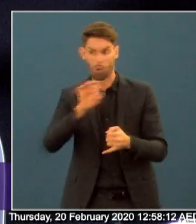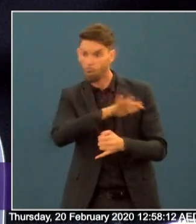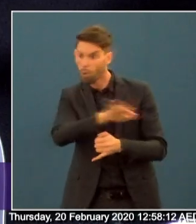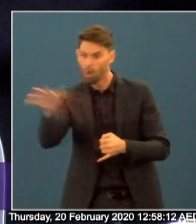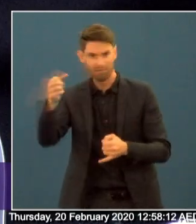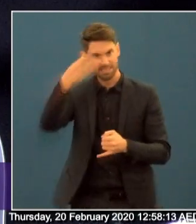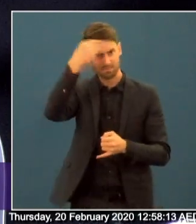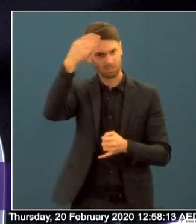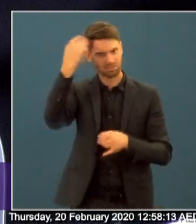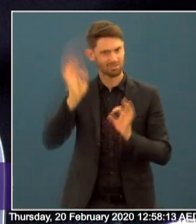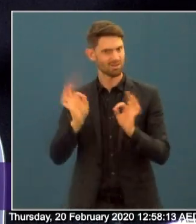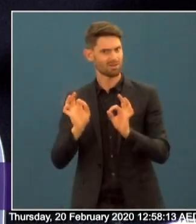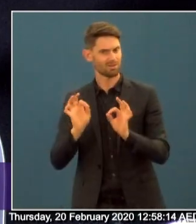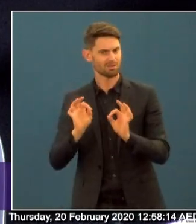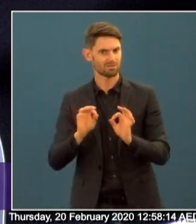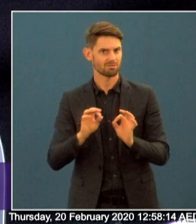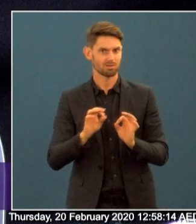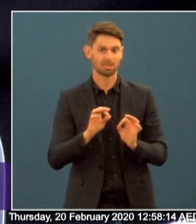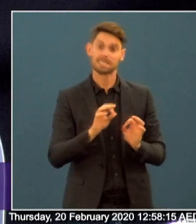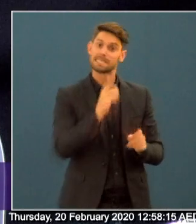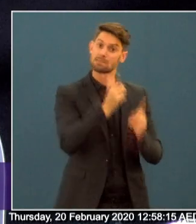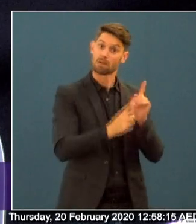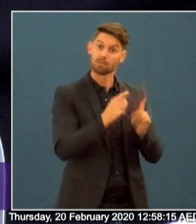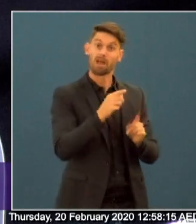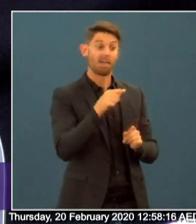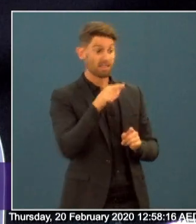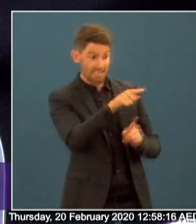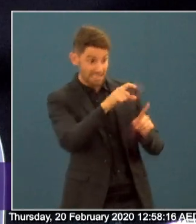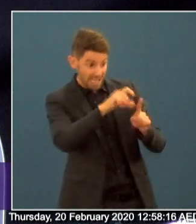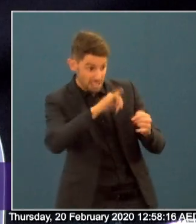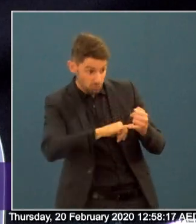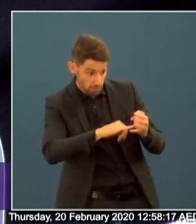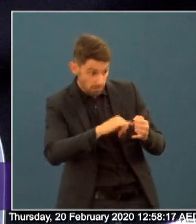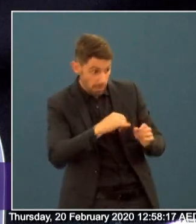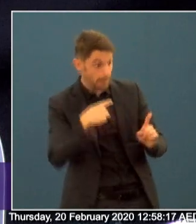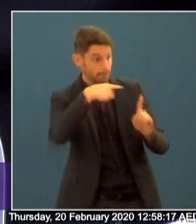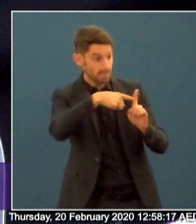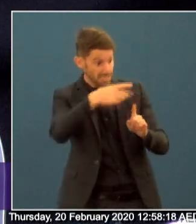Some of those are strongly genetically determined. They're single-gene abnormalities that cause that.